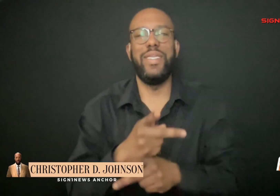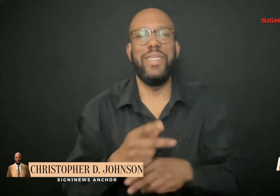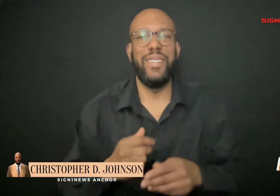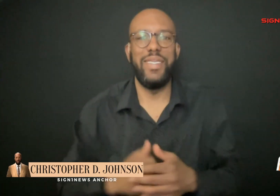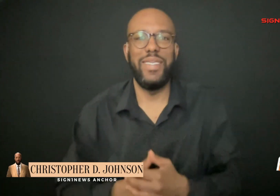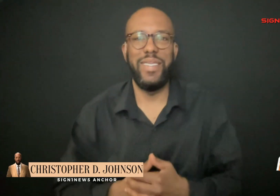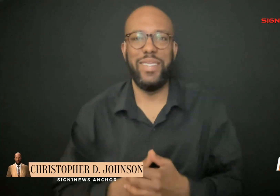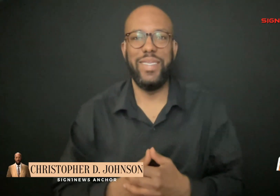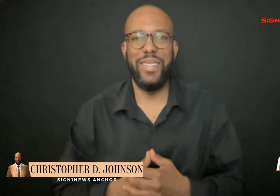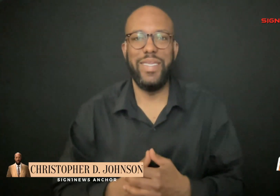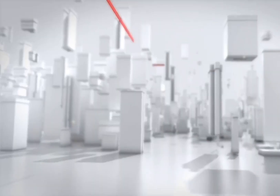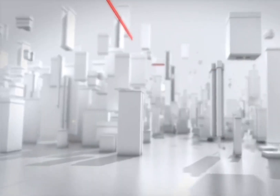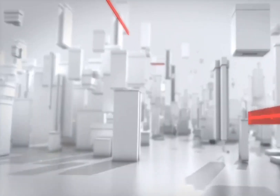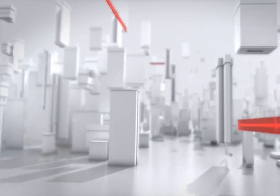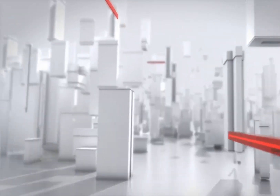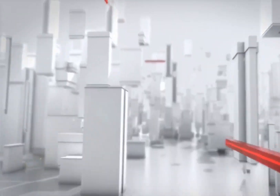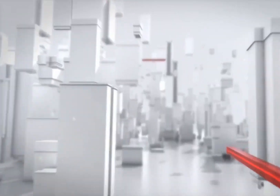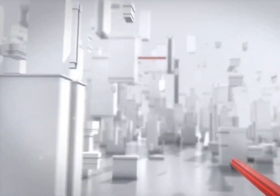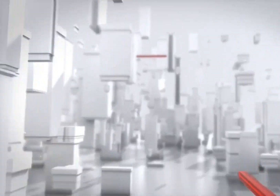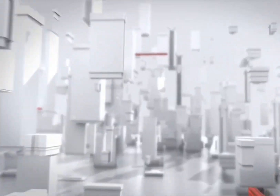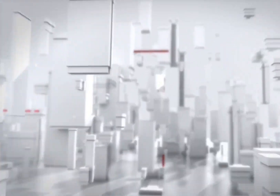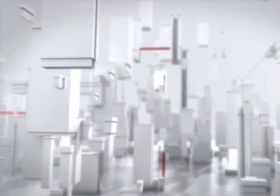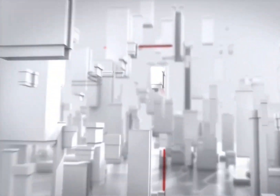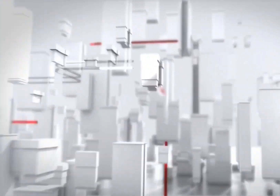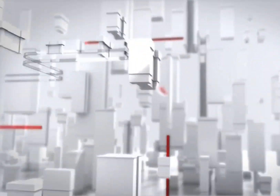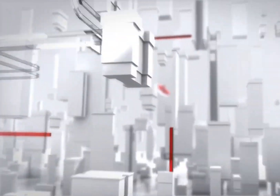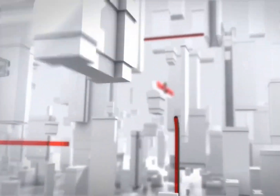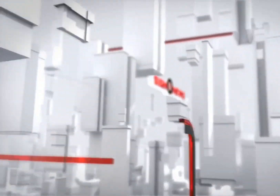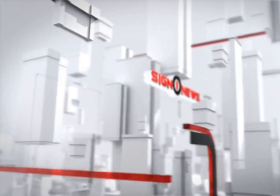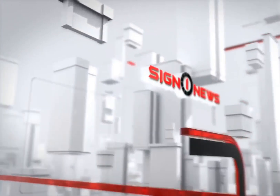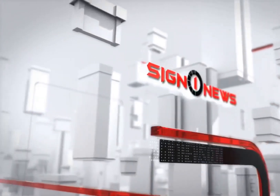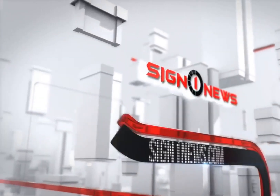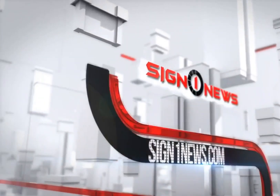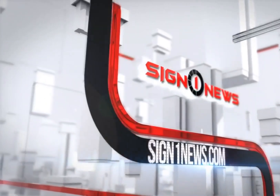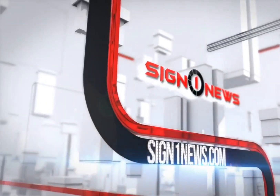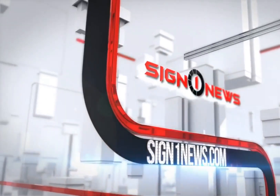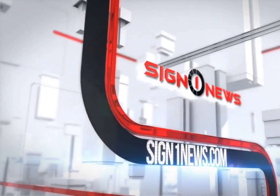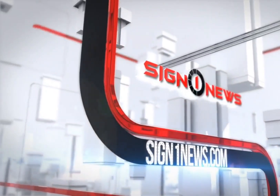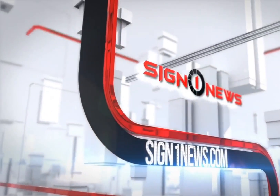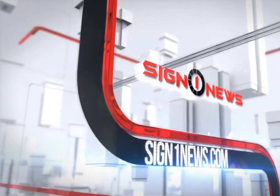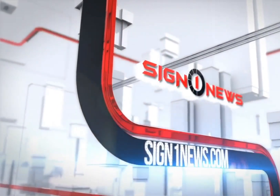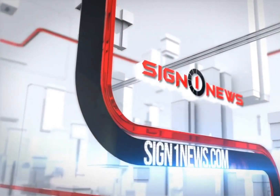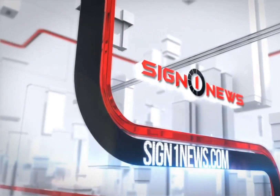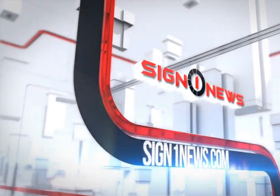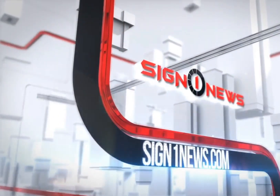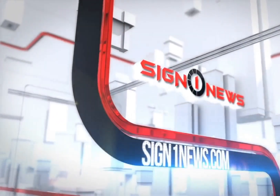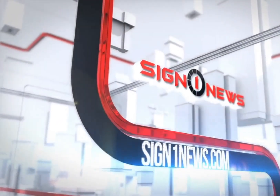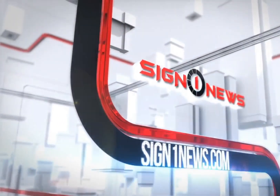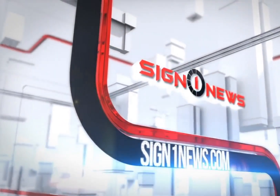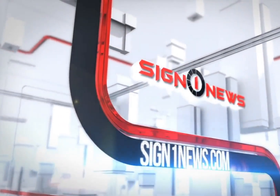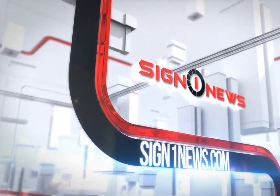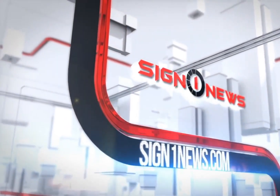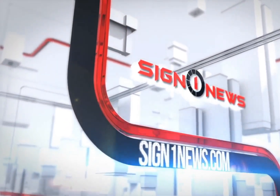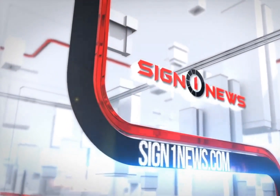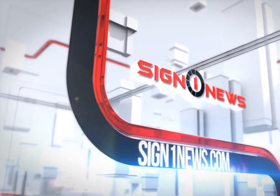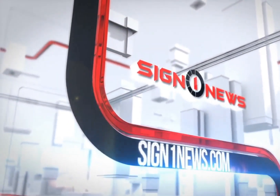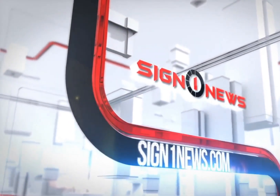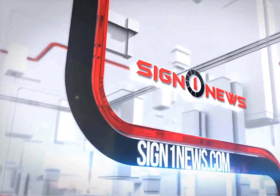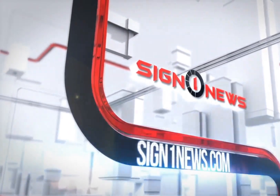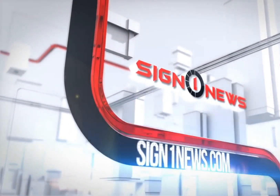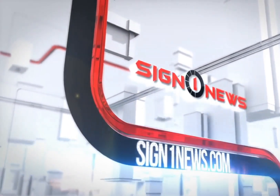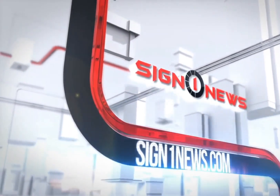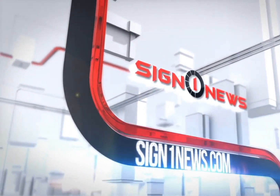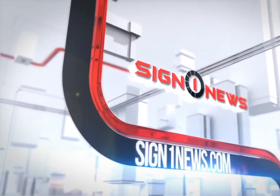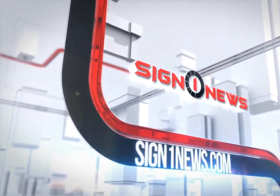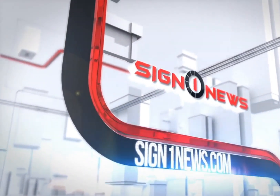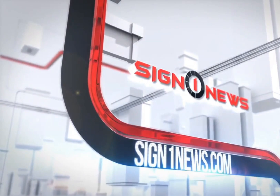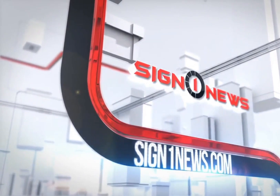if you don't have a garden look for a gardening club or community garden in your area